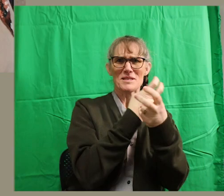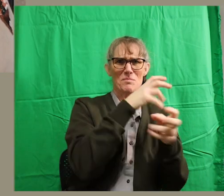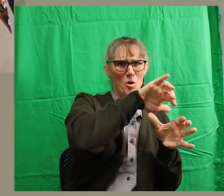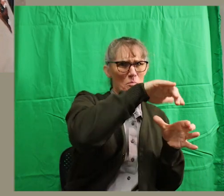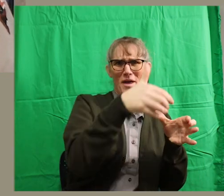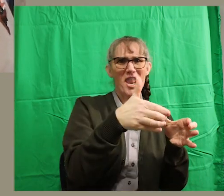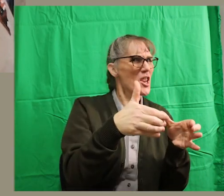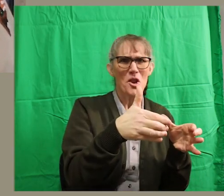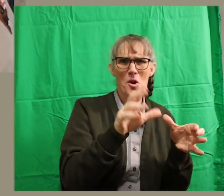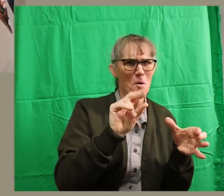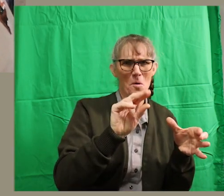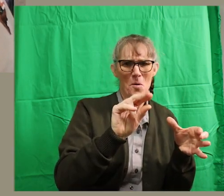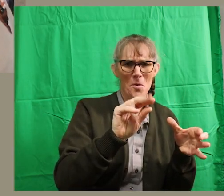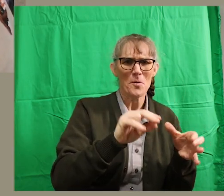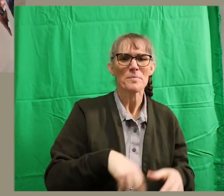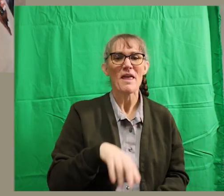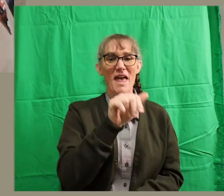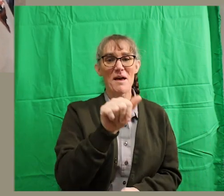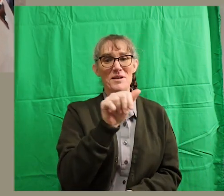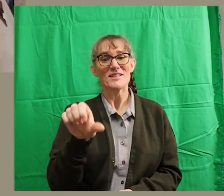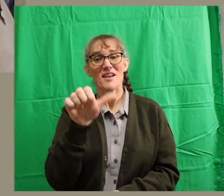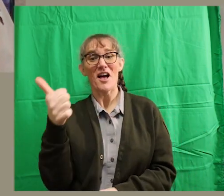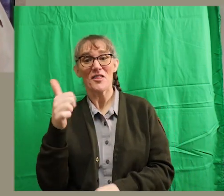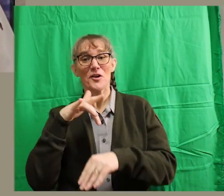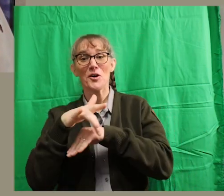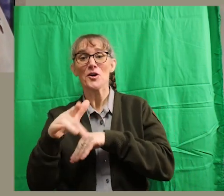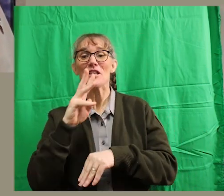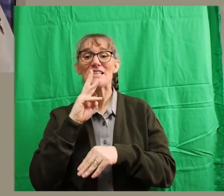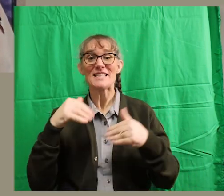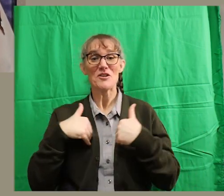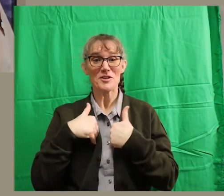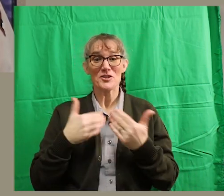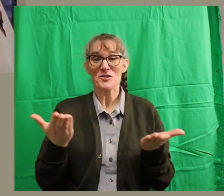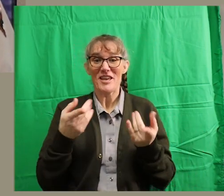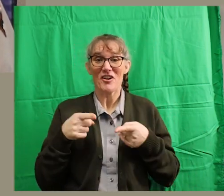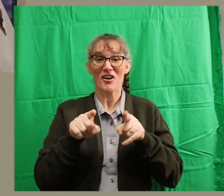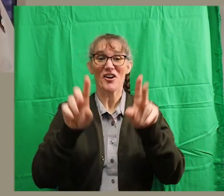just the famous bone bed. Ammonites and other early sea creatures were here at Agate along